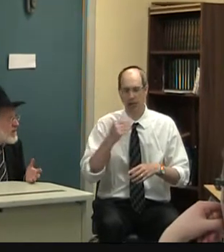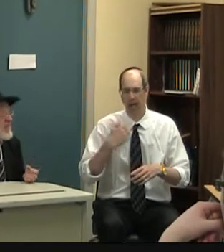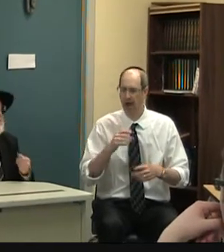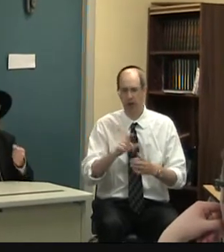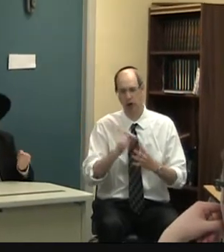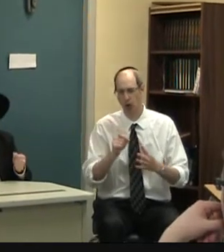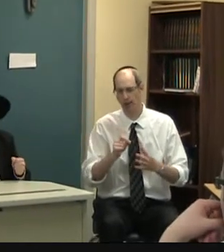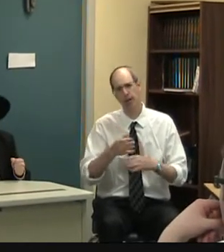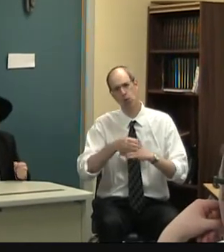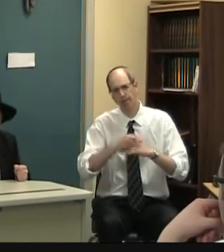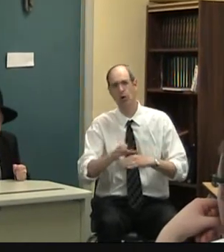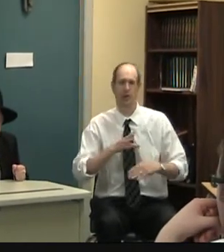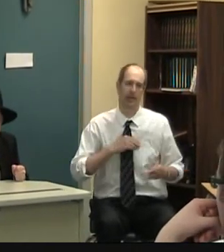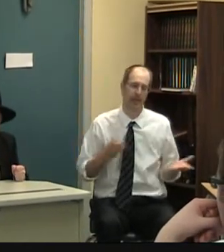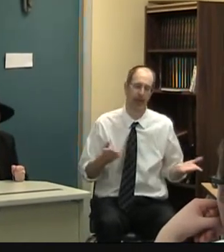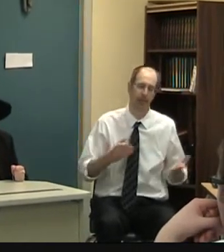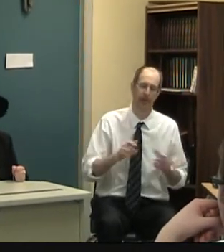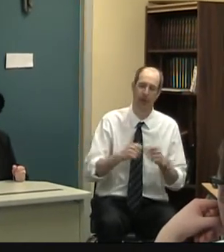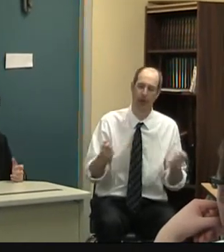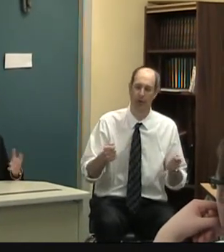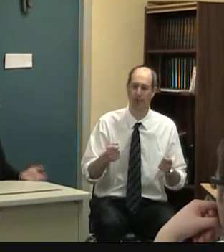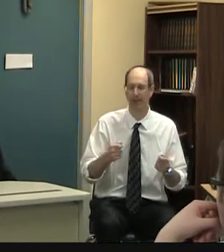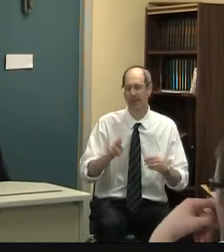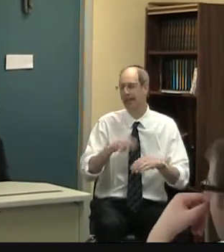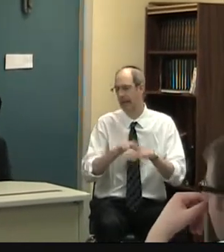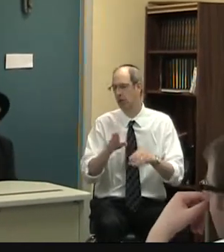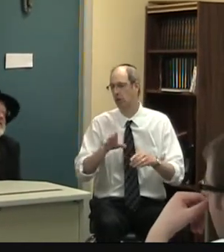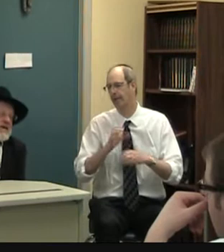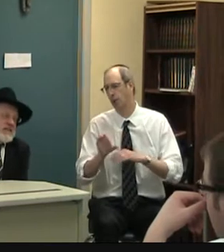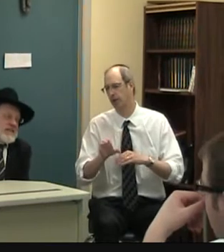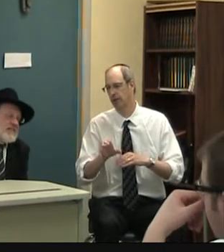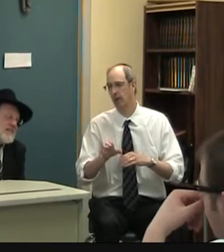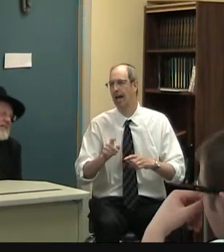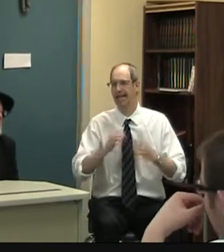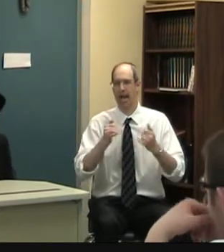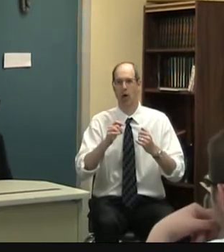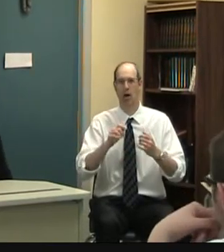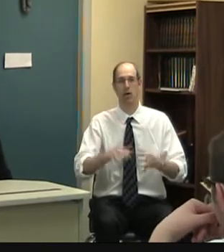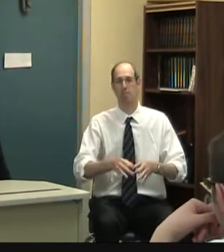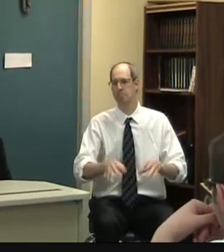That they were forced to accept the time and so you ask yourself the big question maybe that it's not